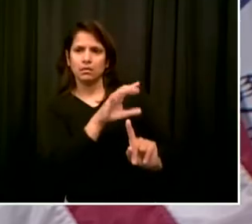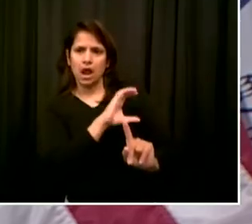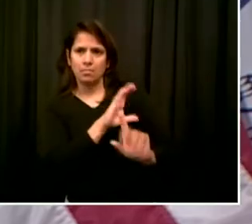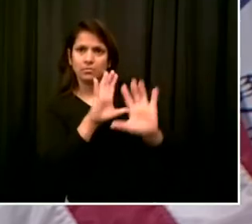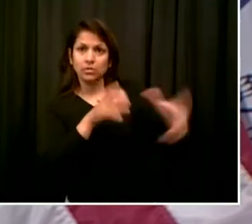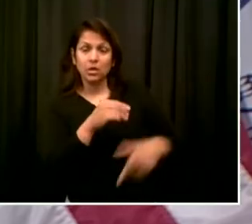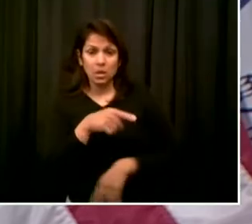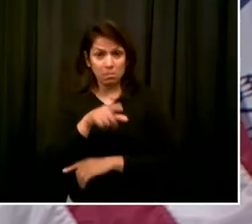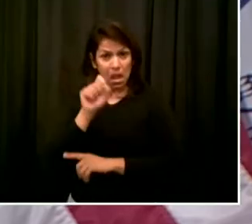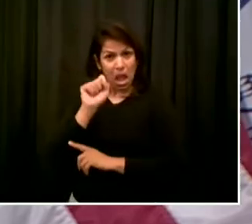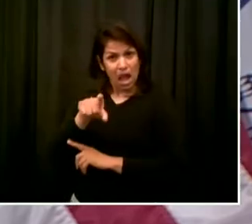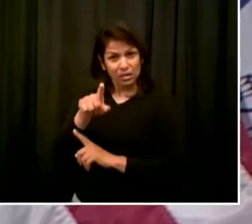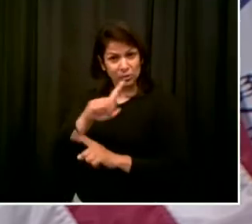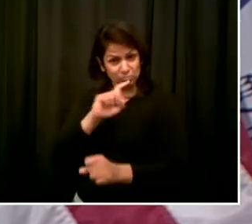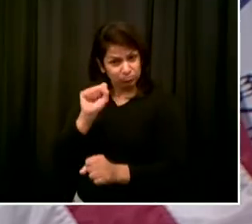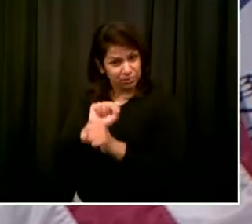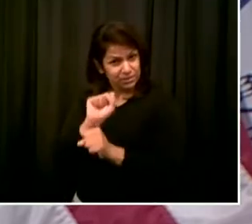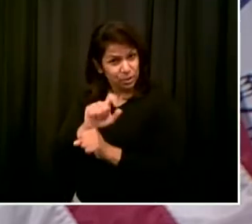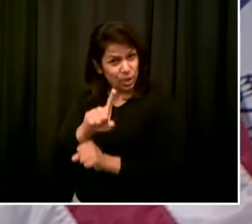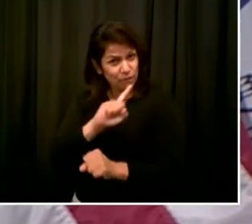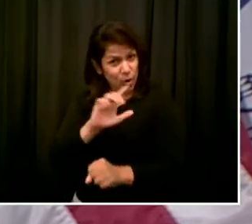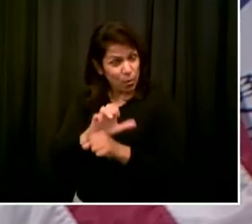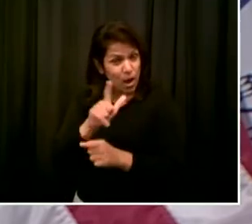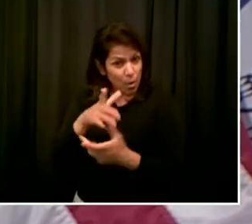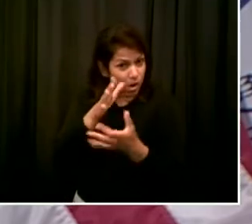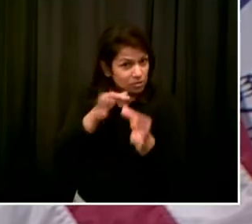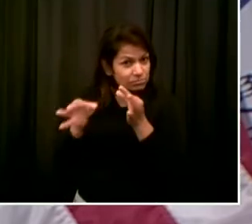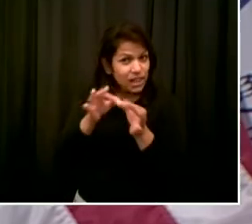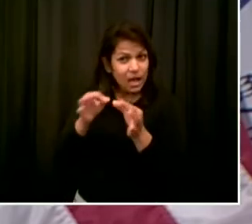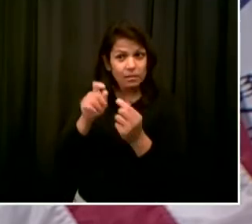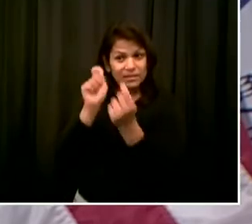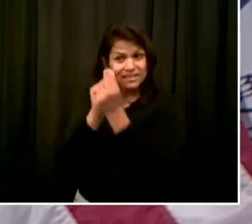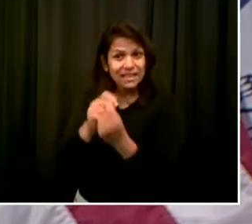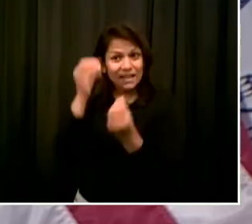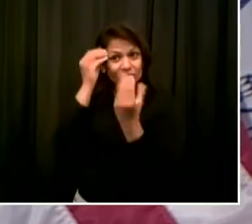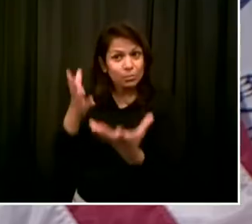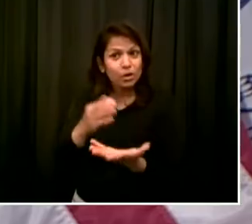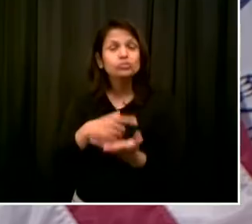I WILL GIVE YOU A VERY BROA PICTURE BECAUSE OF COURSE THE BUDGET NEGOTIATIONS ARE NCOTIUINNG AND WE HAVE TO